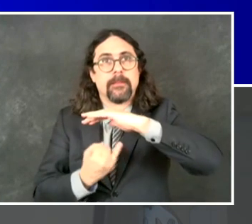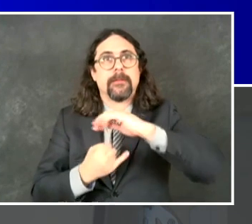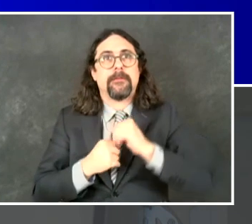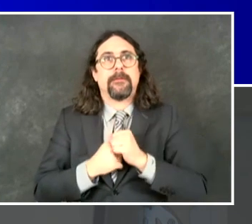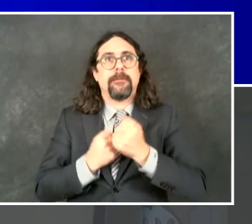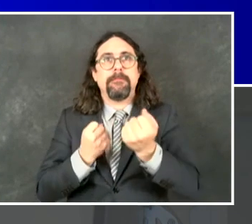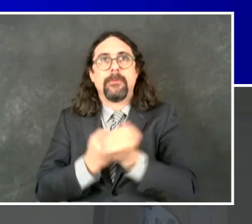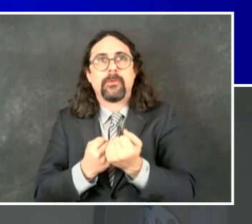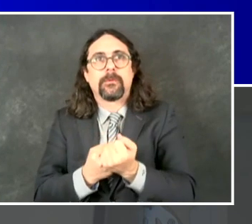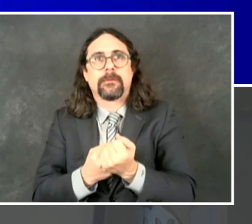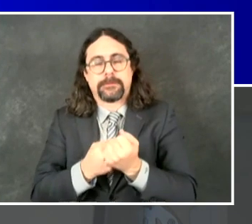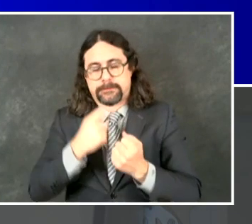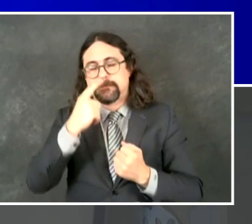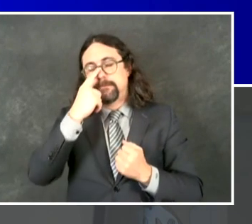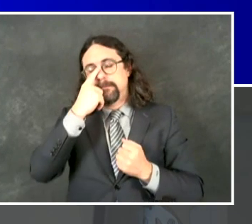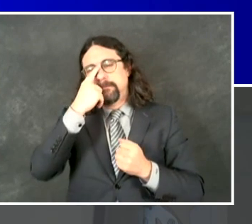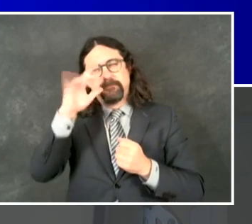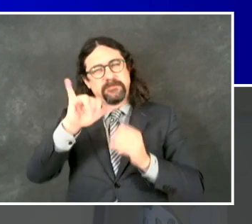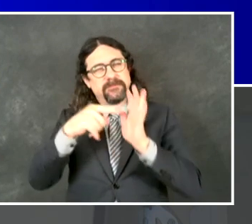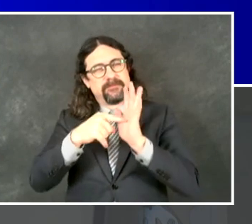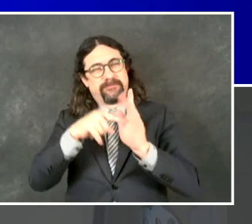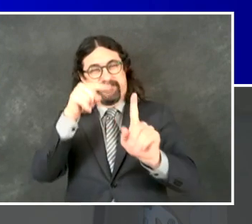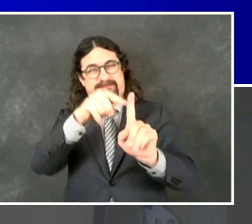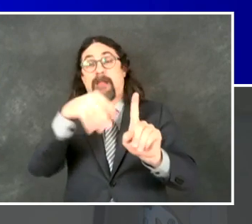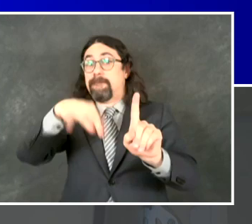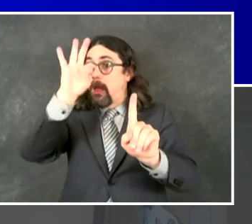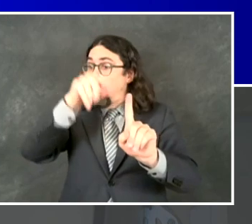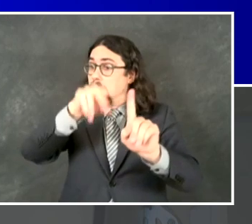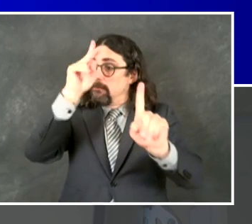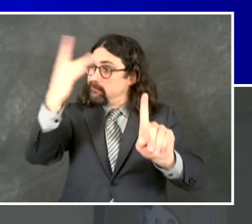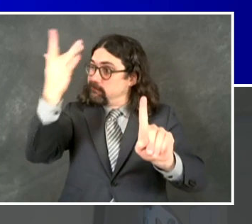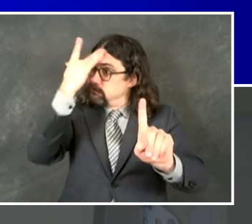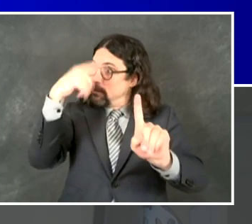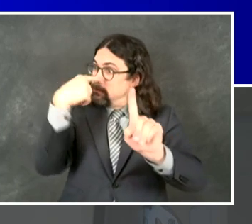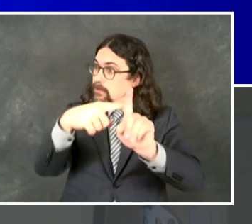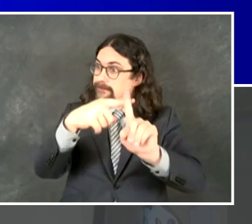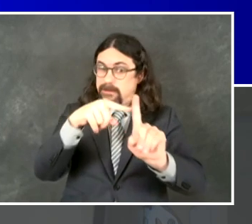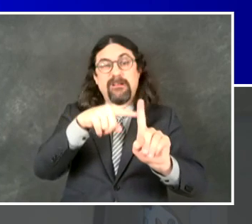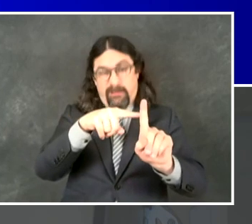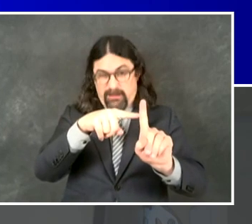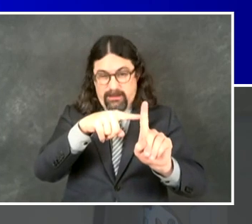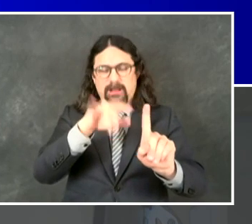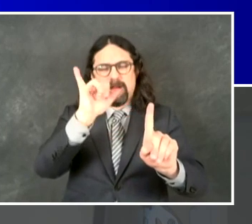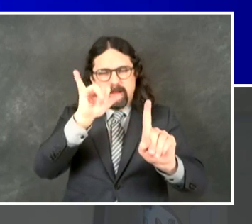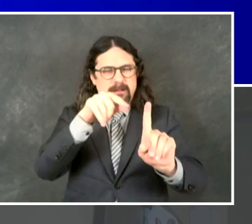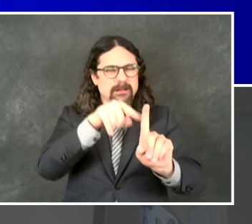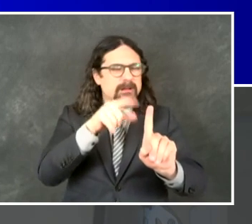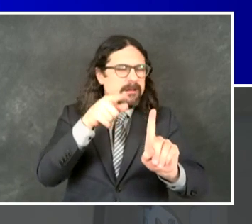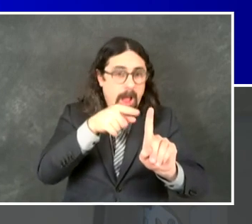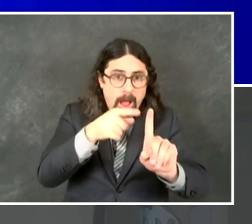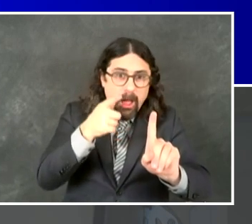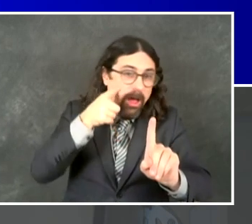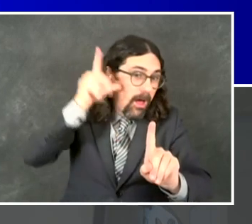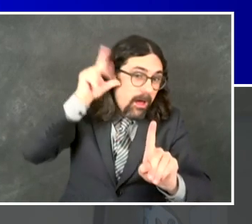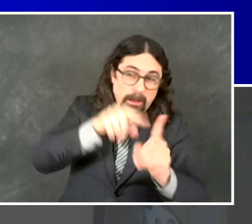THEY'LL HELP MAKE SURE THAT THE STEPS THAT ARE NEEDED ARE GLUED